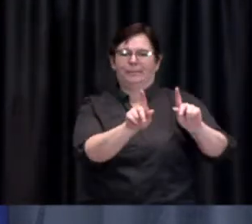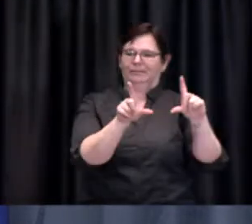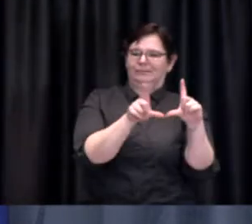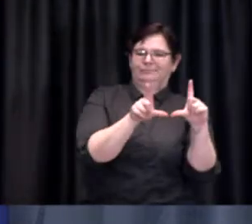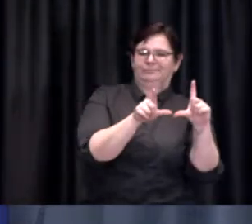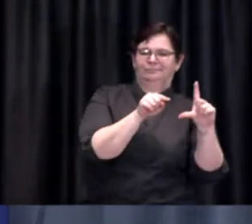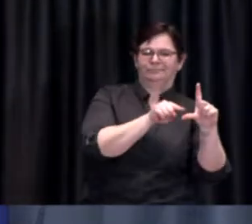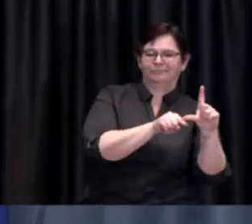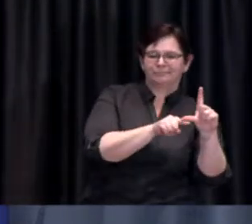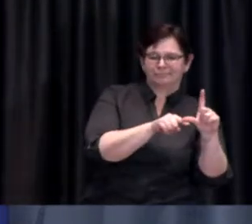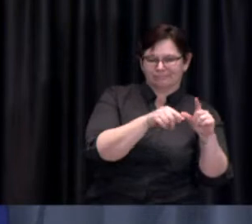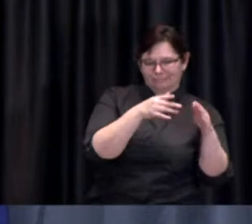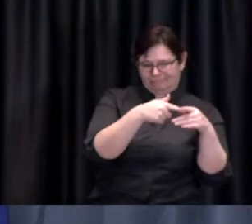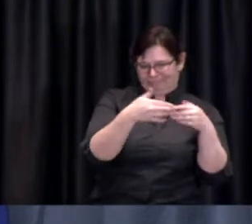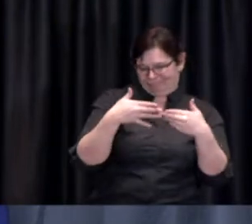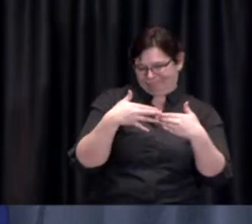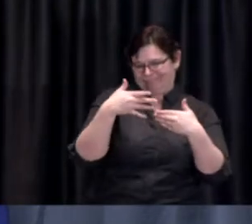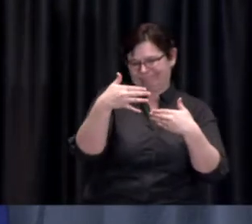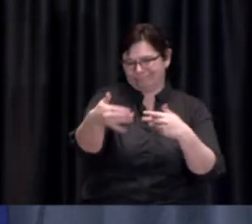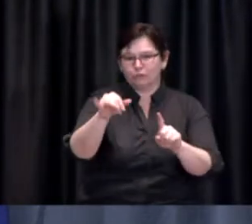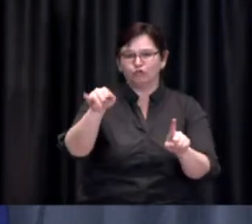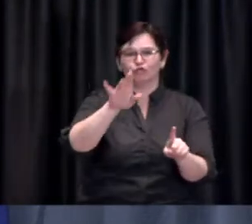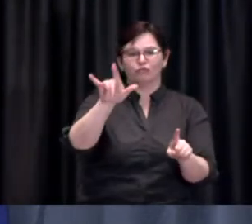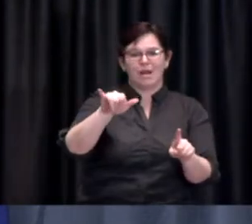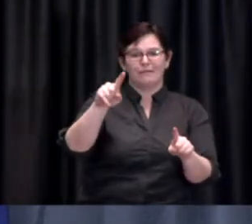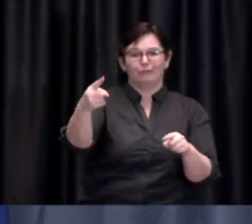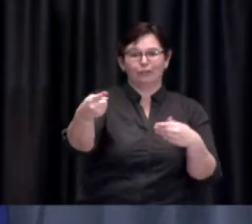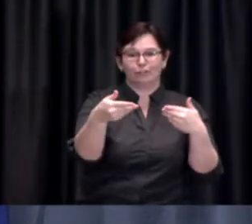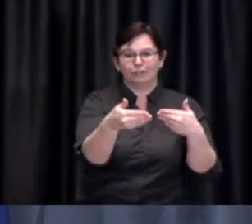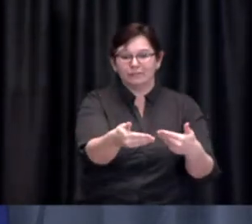including in-person Canada Day parades, festivals and events.